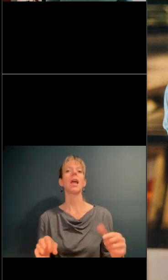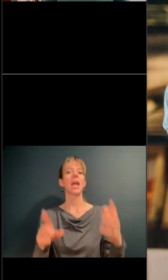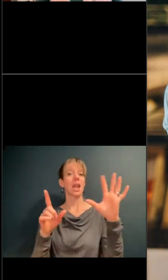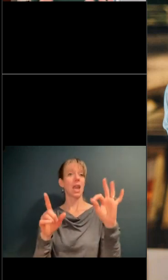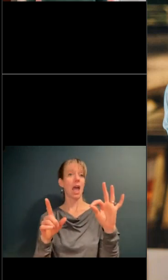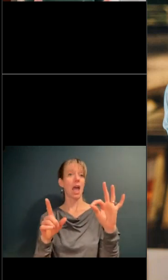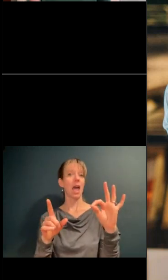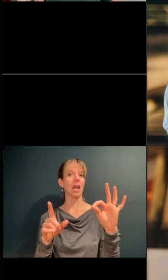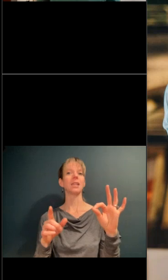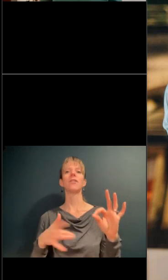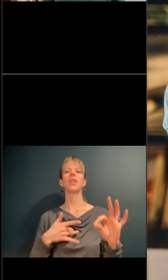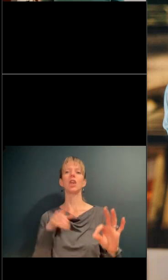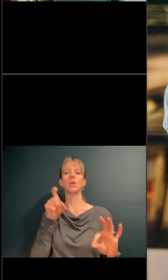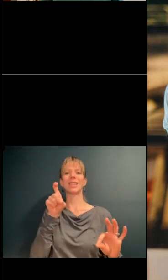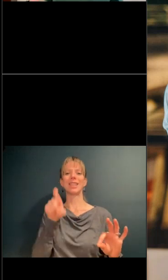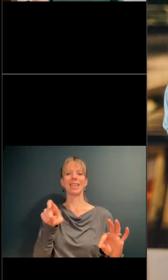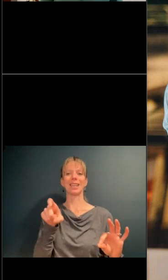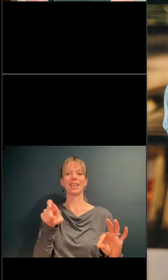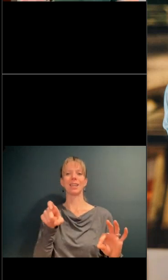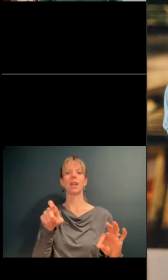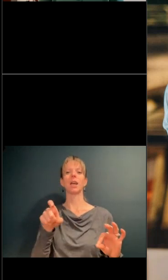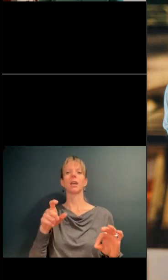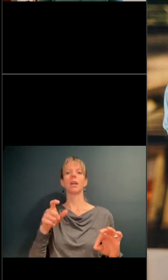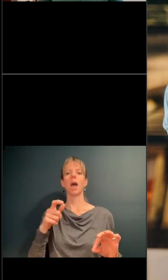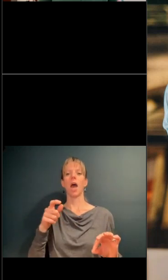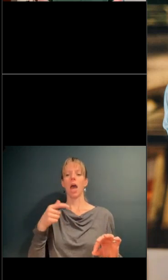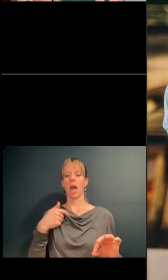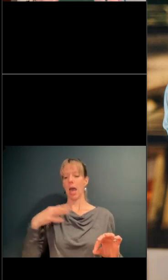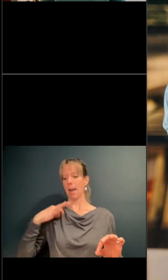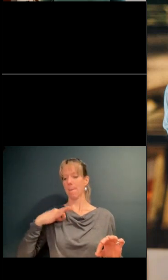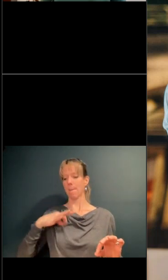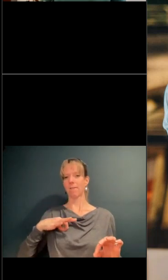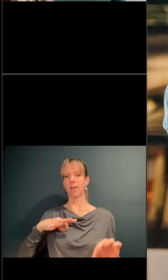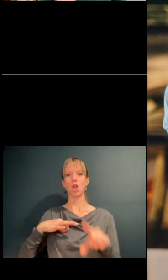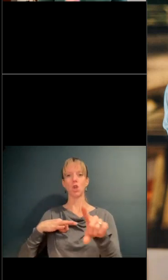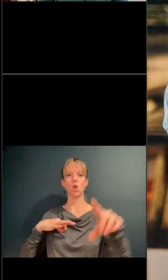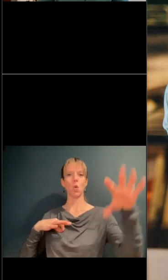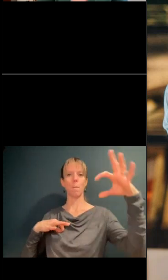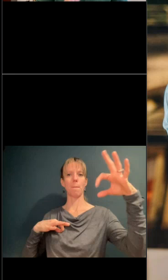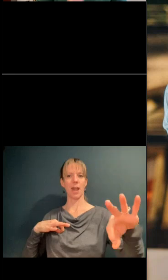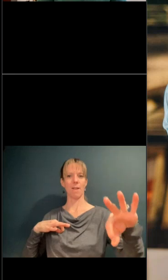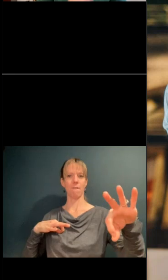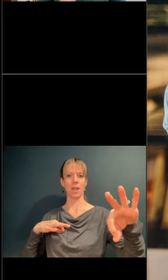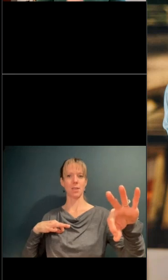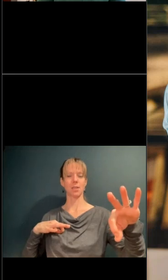are marked by this reciprocity, where every person is recognized as having gifts, talents,